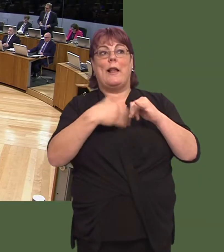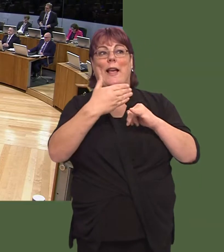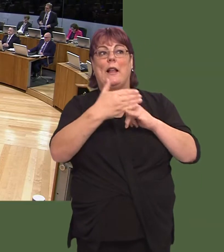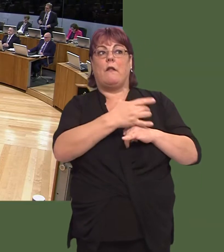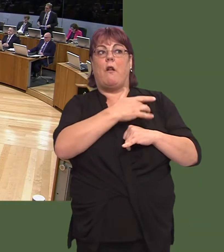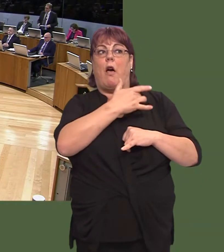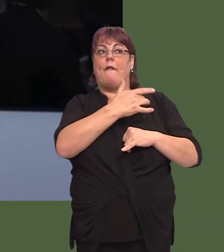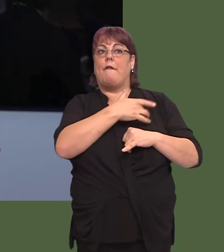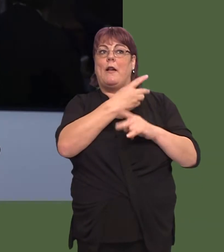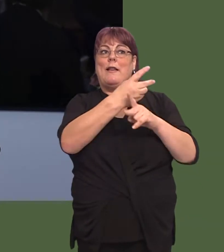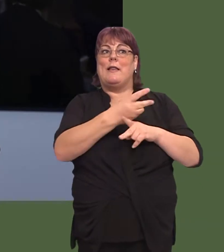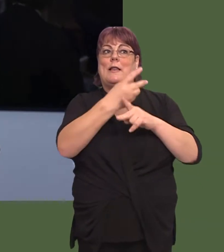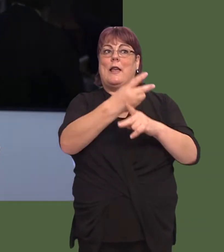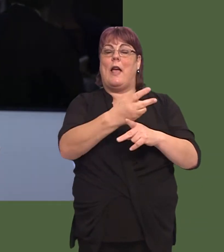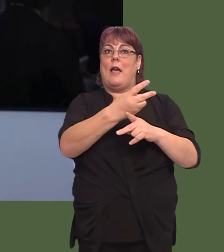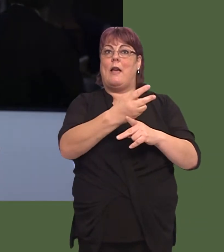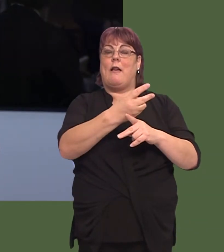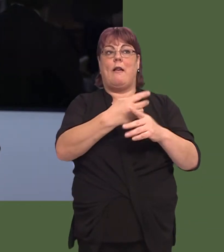13 adult and two childrenís hospices.